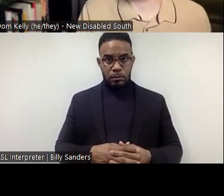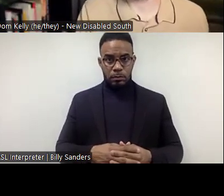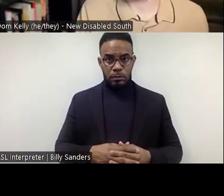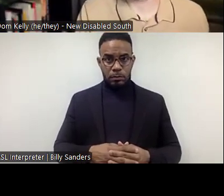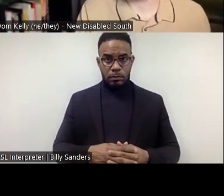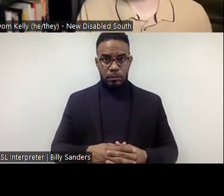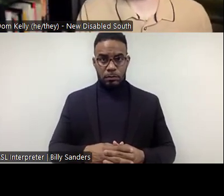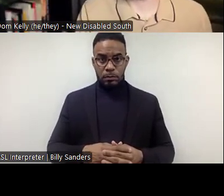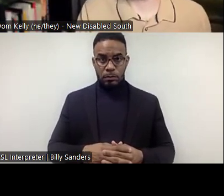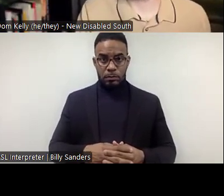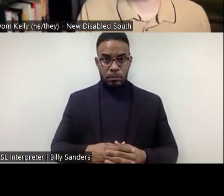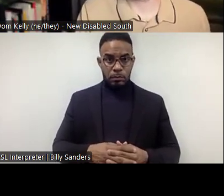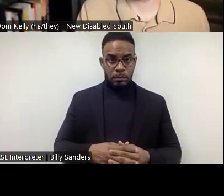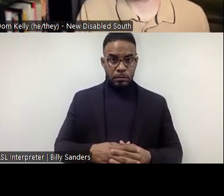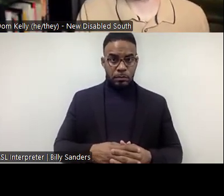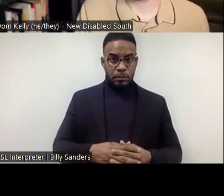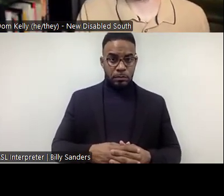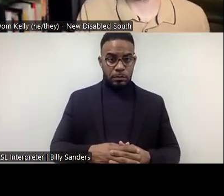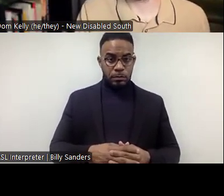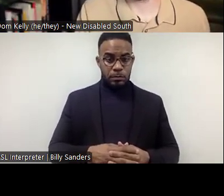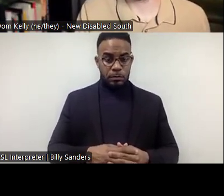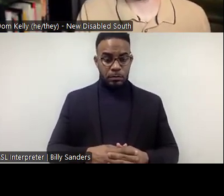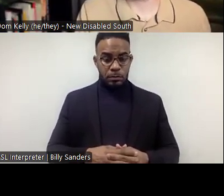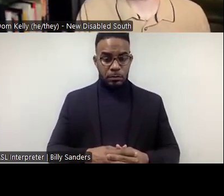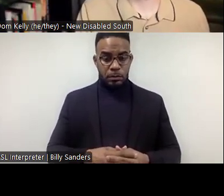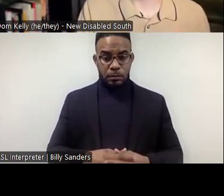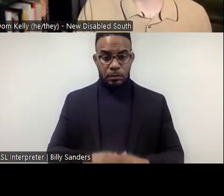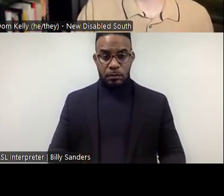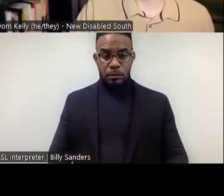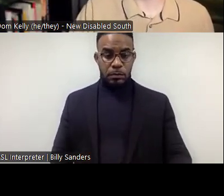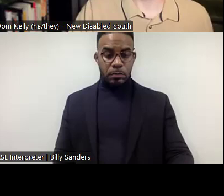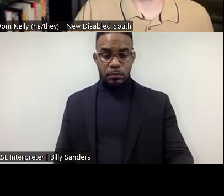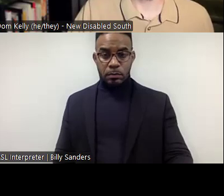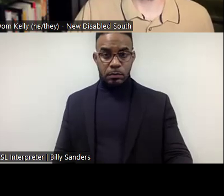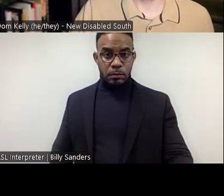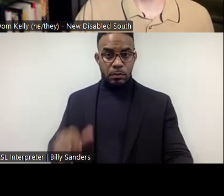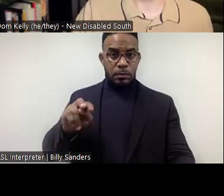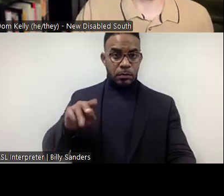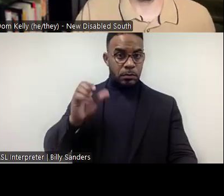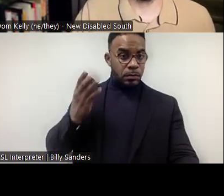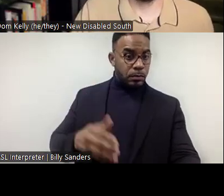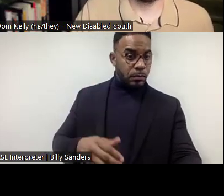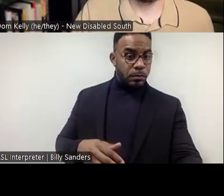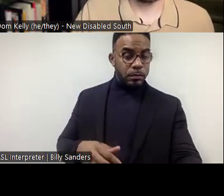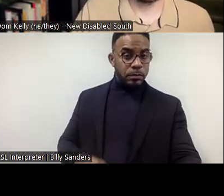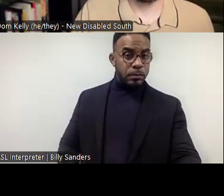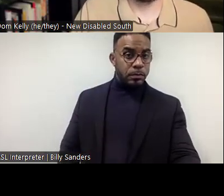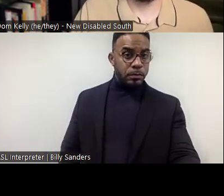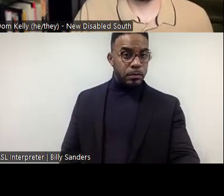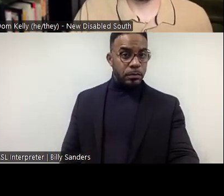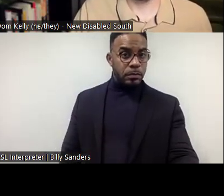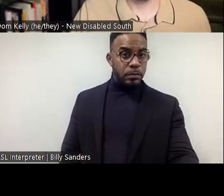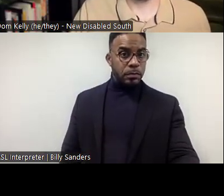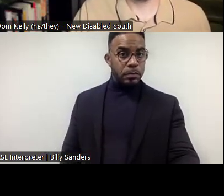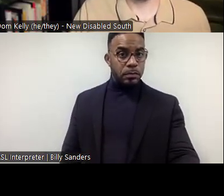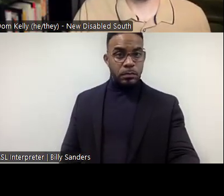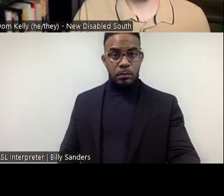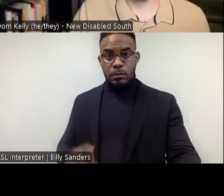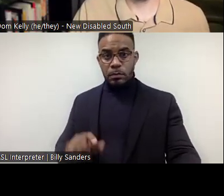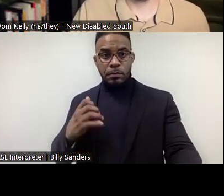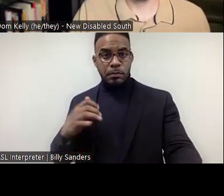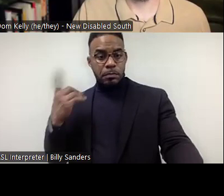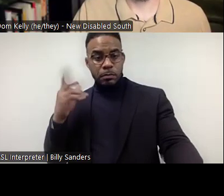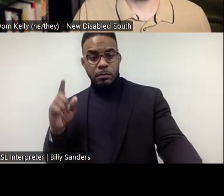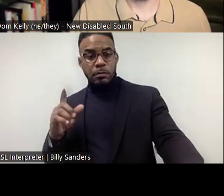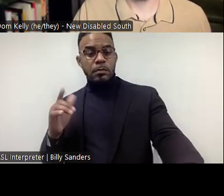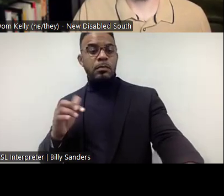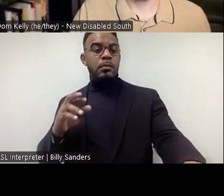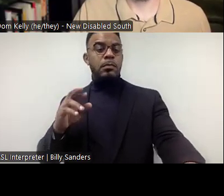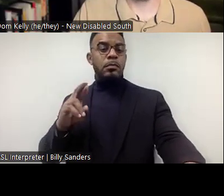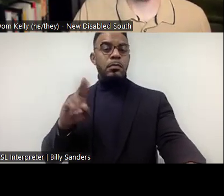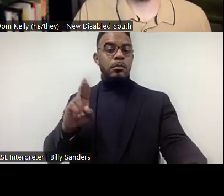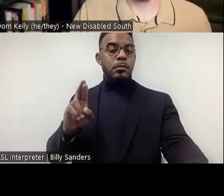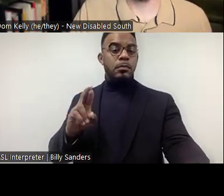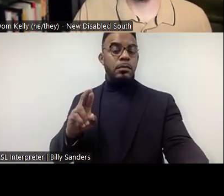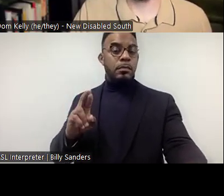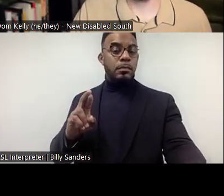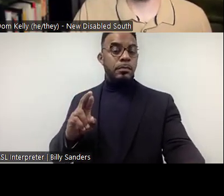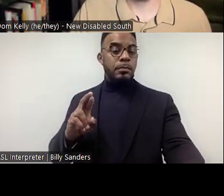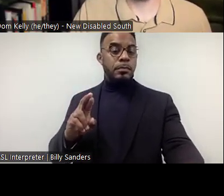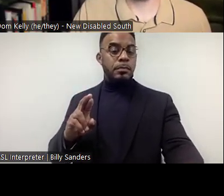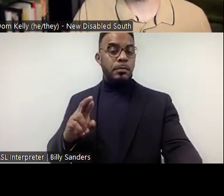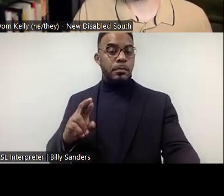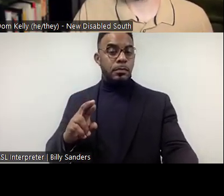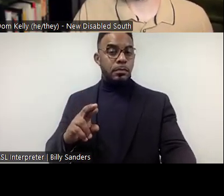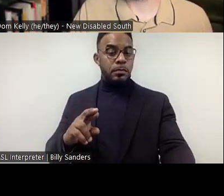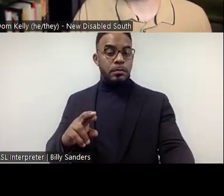Anita, are you there? Maybe Anita had to step away for a